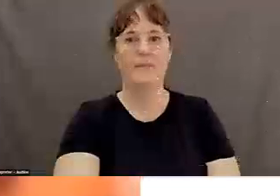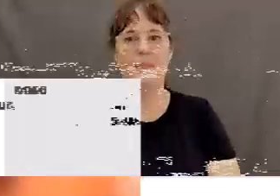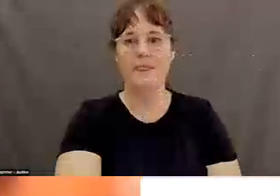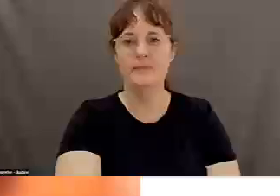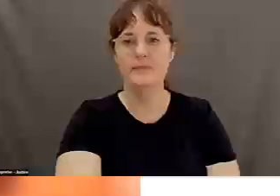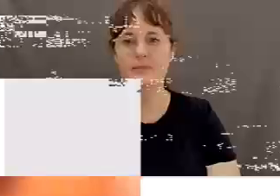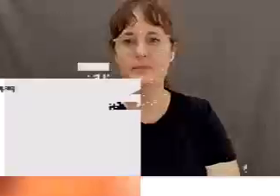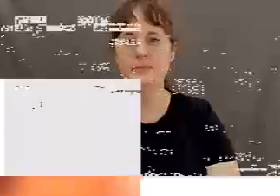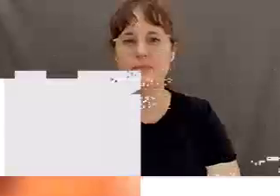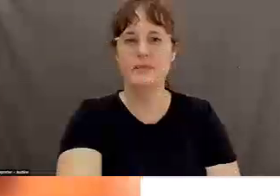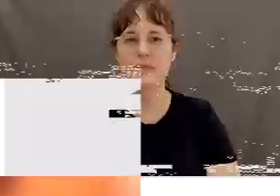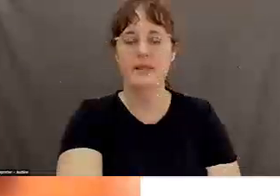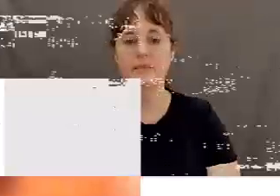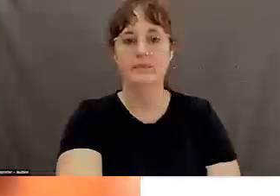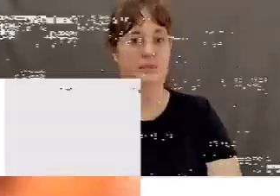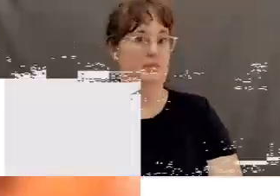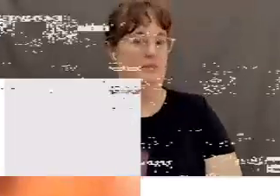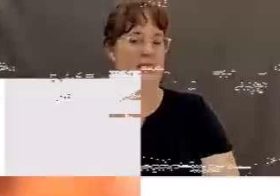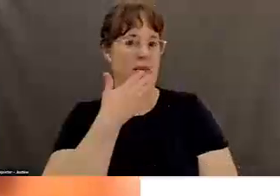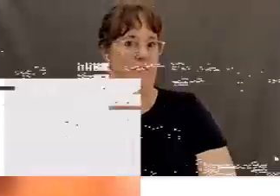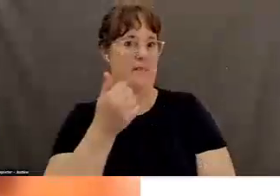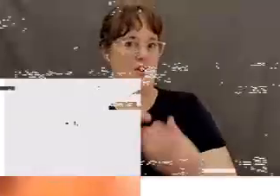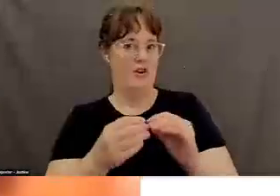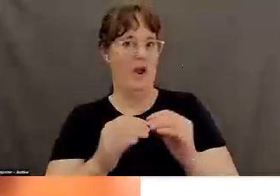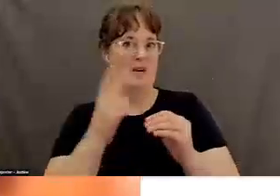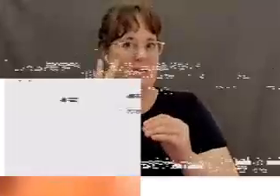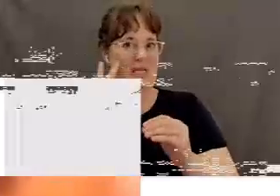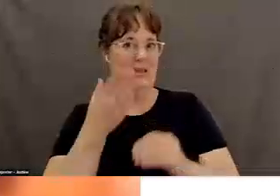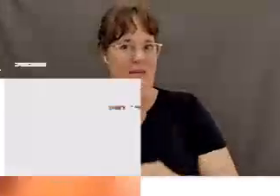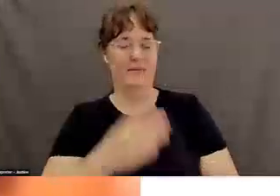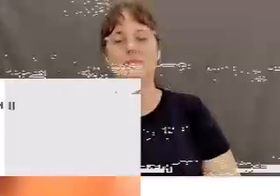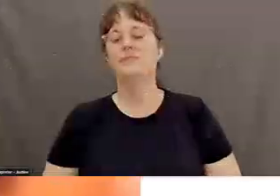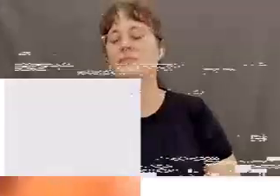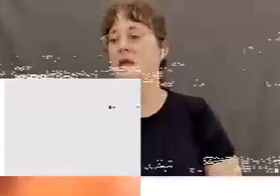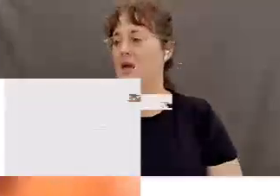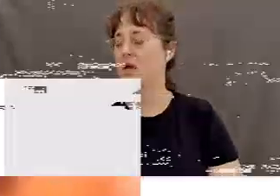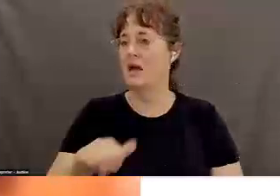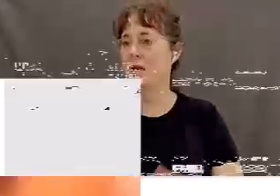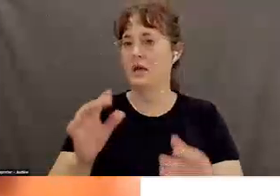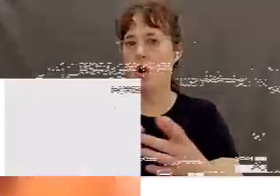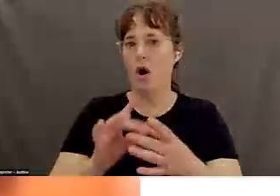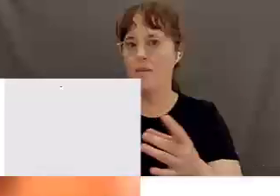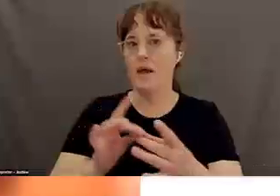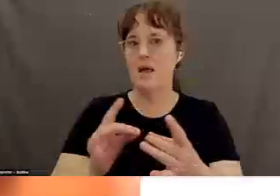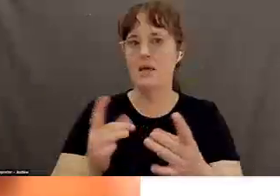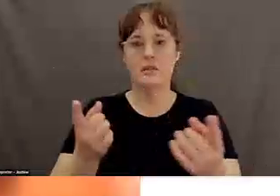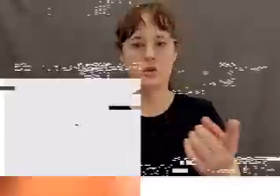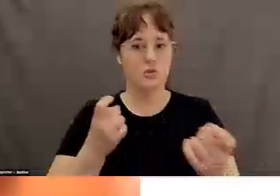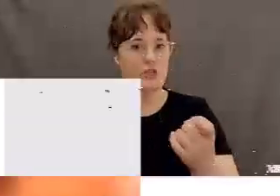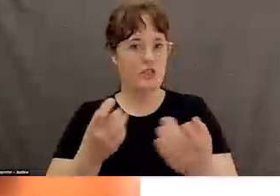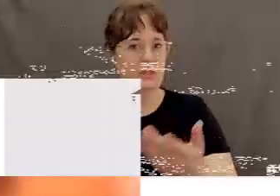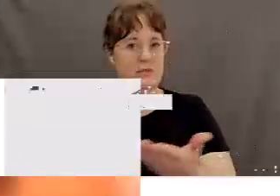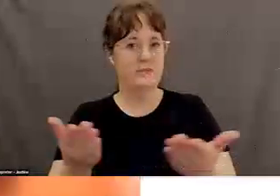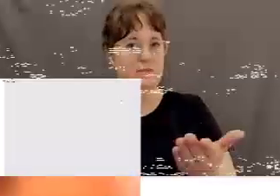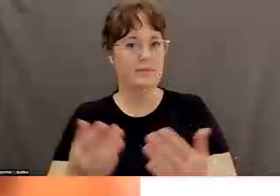Boardroom: a better number to see, for sure. Are there any comments or questions for our team up here today? Girmay Zahilay: Zahilay